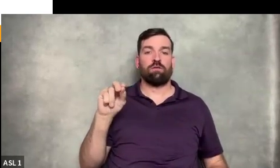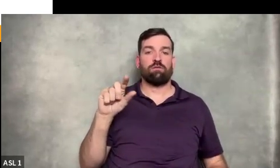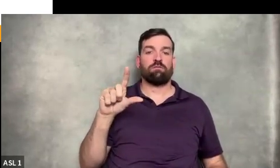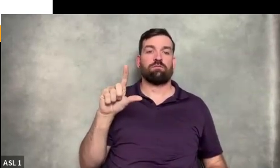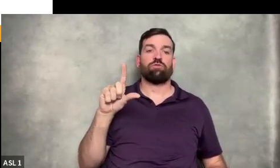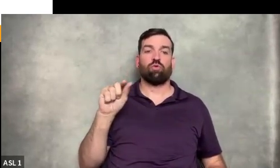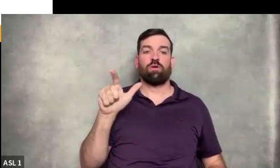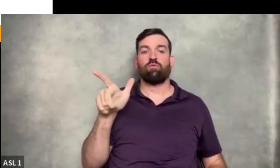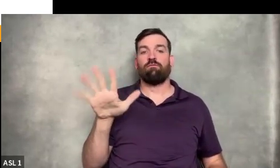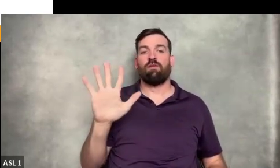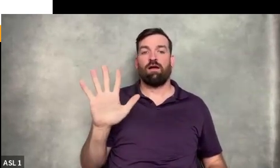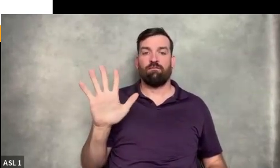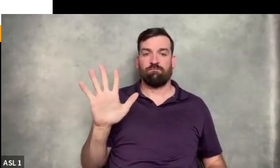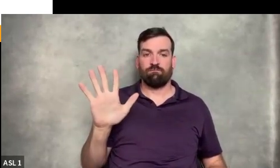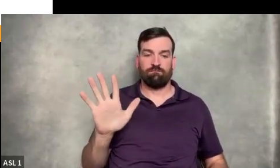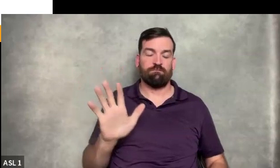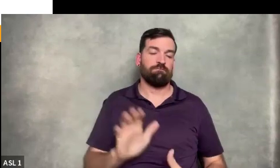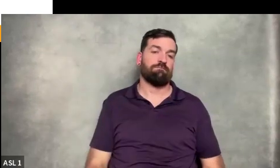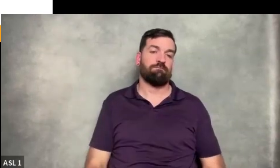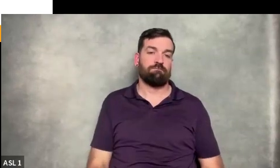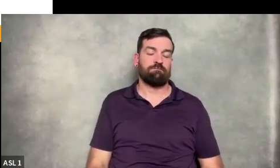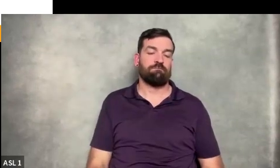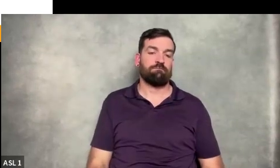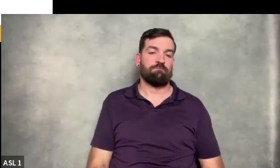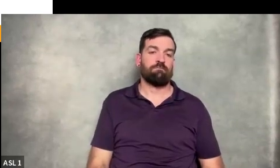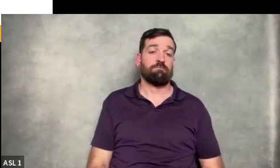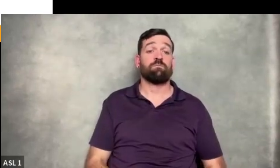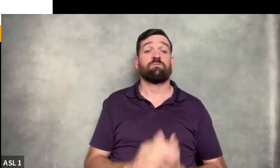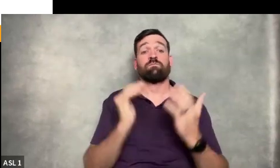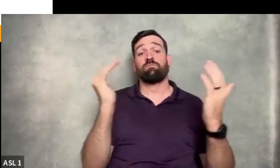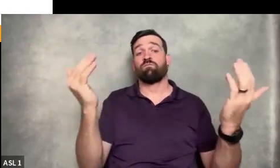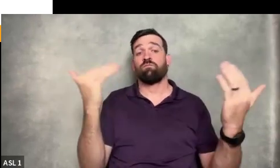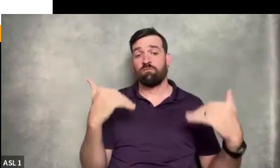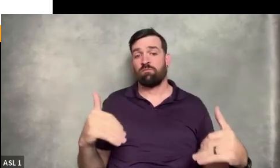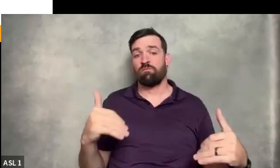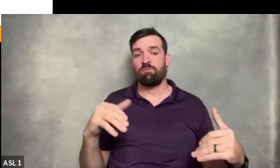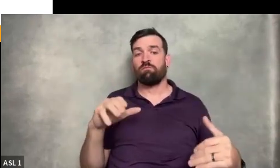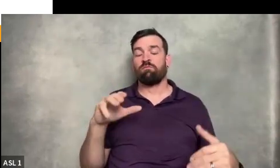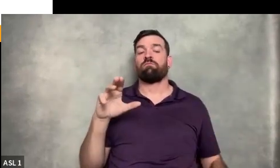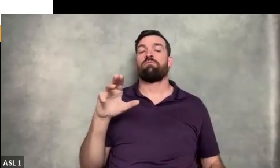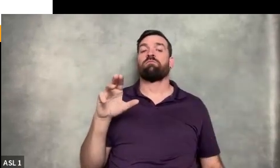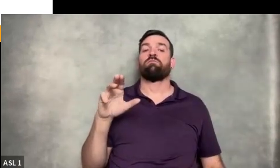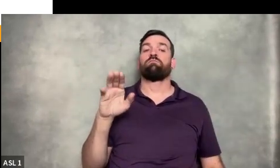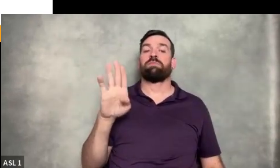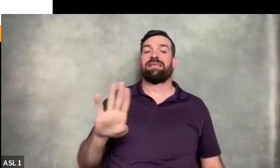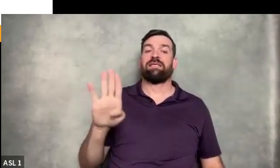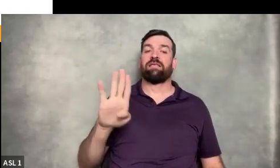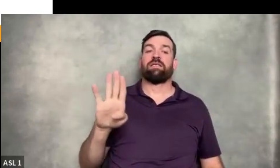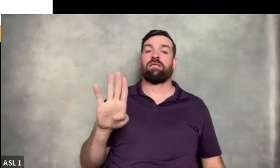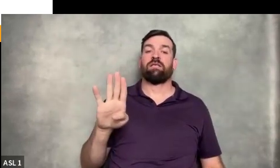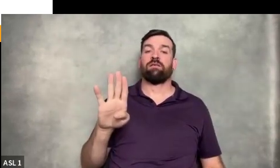these steps done. Then the next major milestone is in B, you'll see they're going to submit the